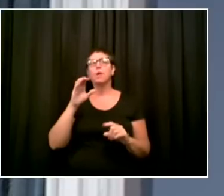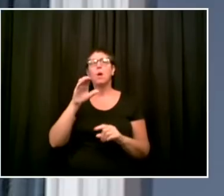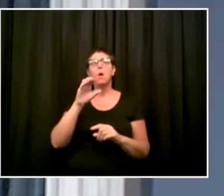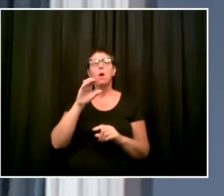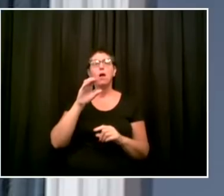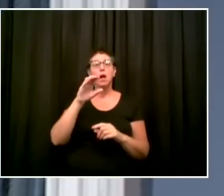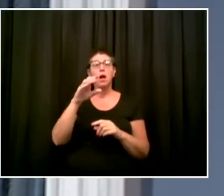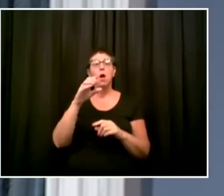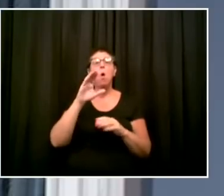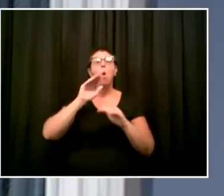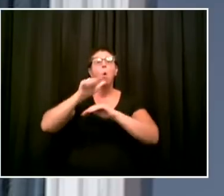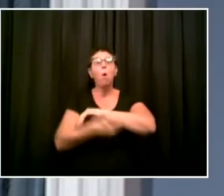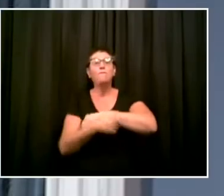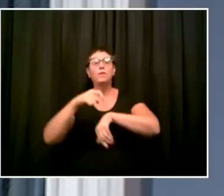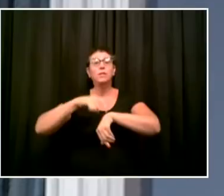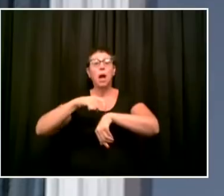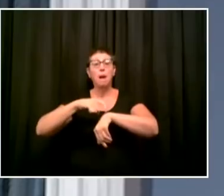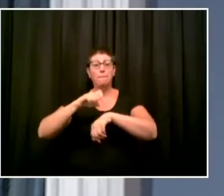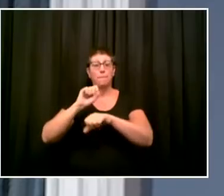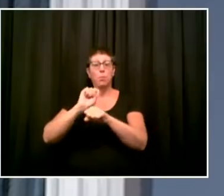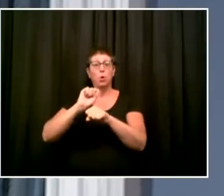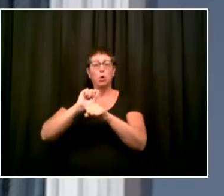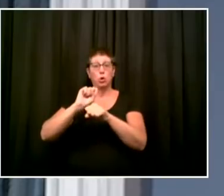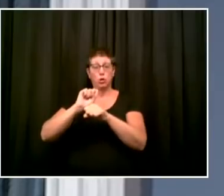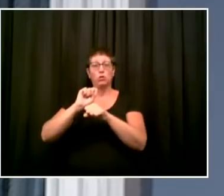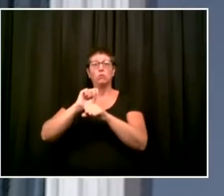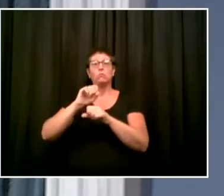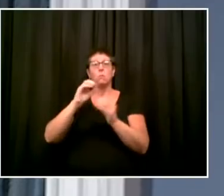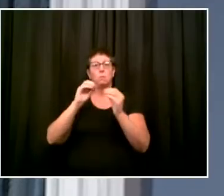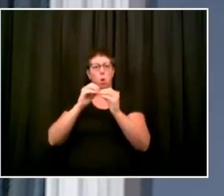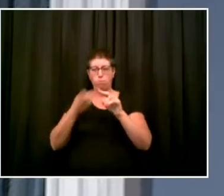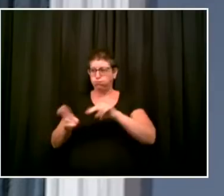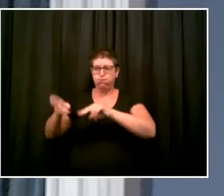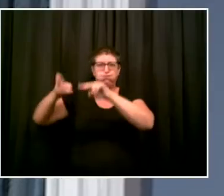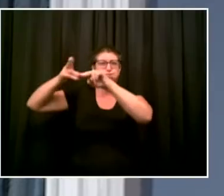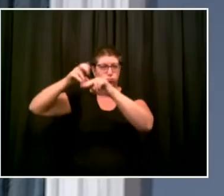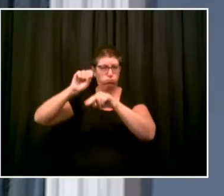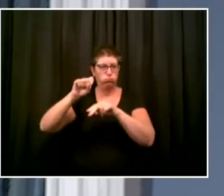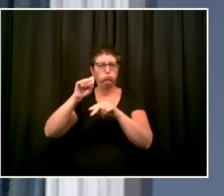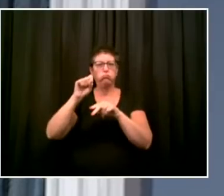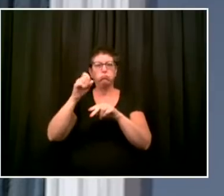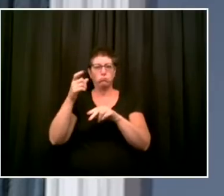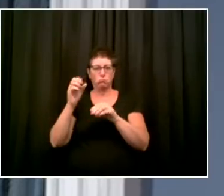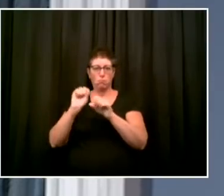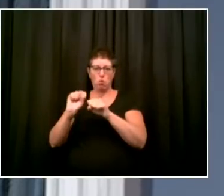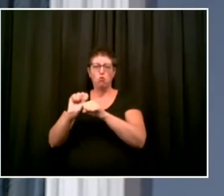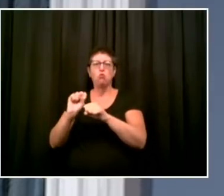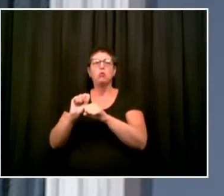COUPLE OF THINGS. SOMOE F HTE OTHER NUMBERS THAT HAVEN'T BEEN MENTIONED IS THE OVERTIME HAS COME UP, THE ATTRITION IS